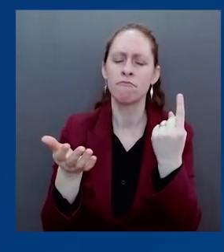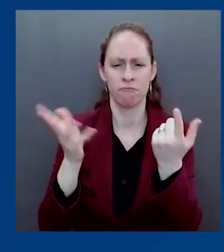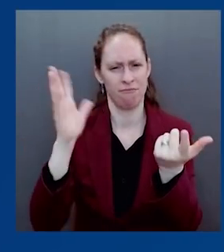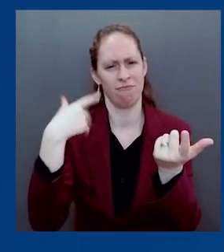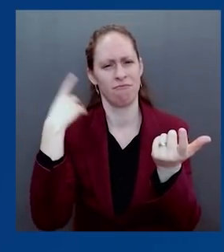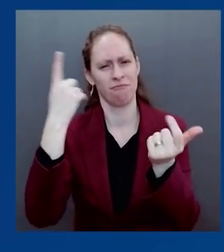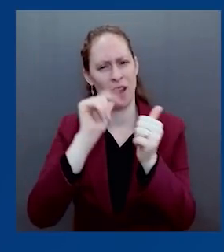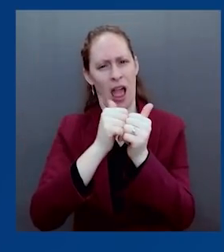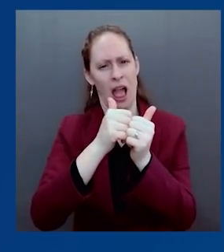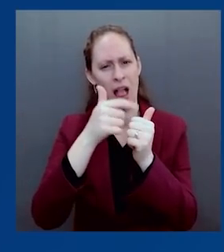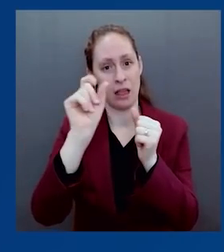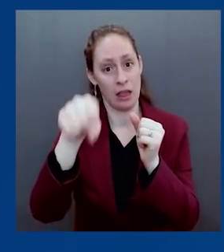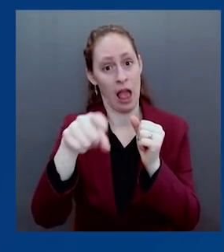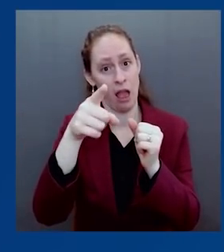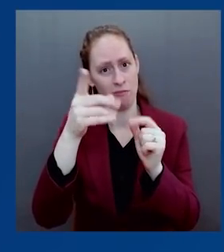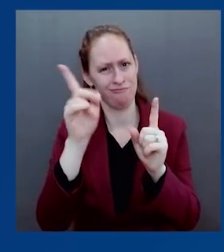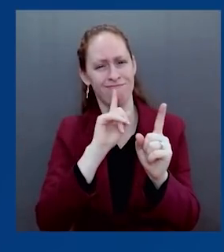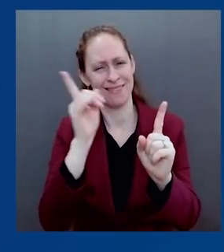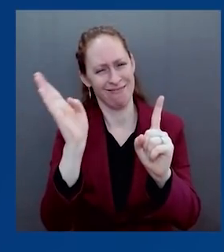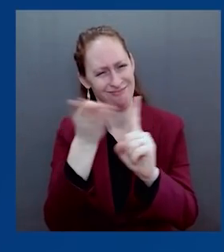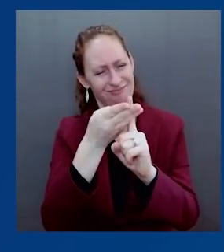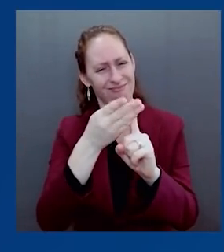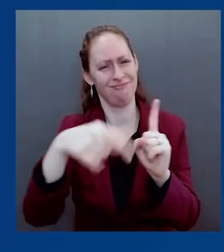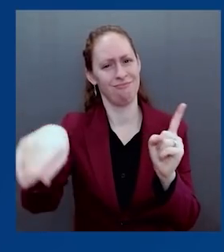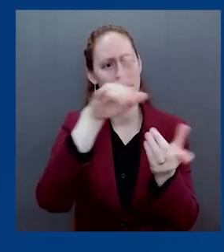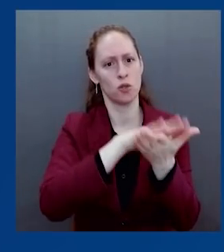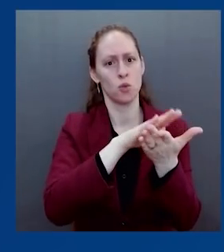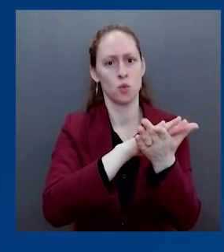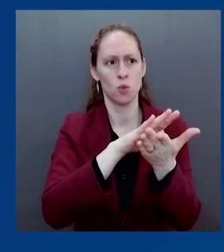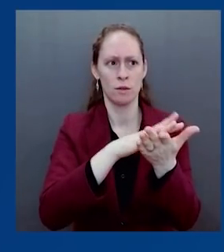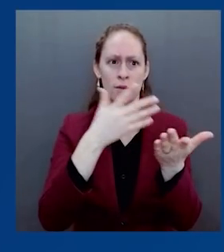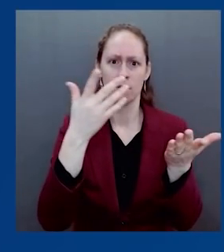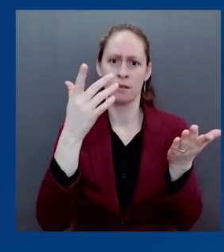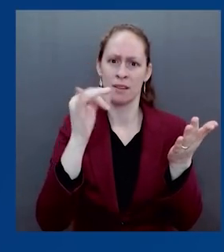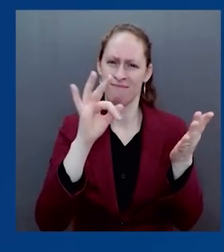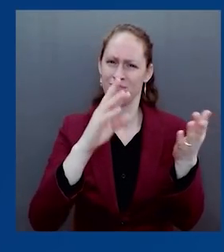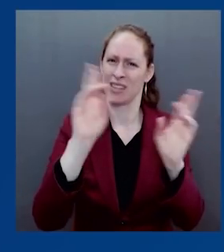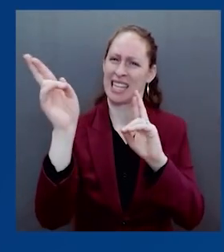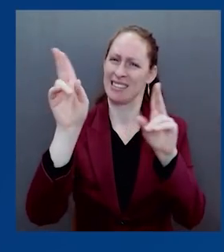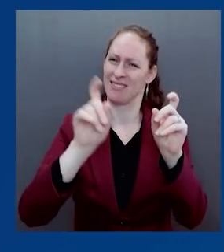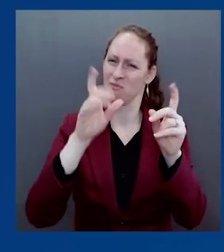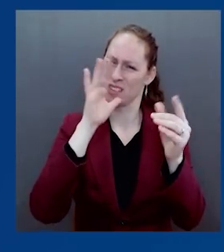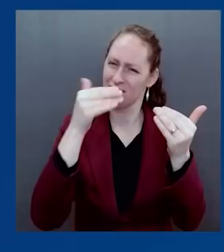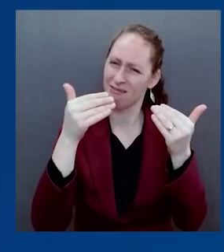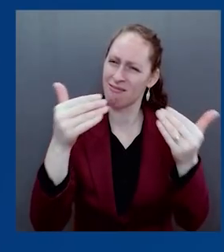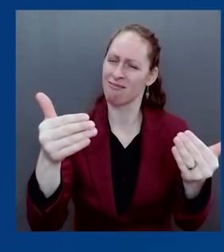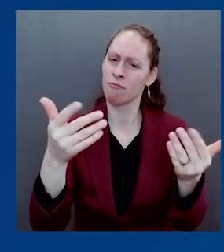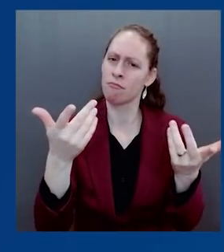systematic way that keeps them open consistently. Mr. Zients: Well, schools do have the resources